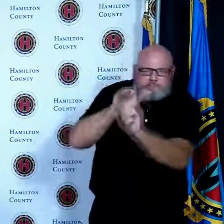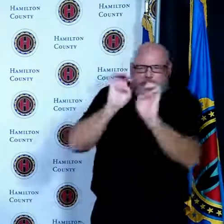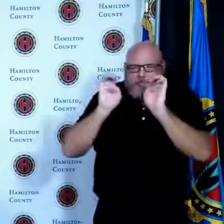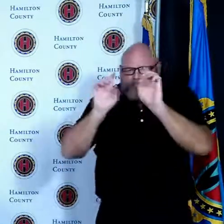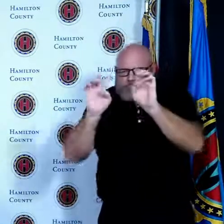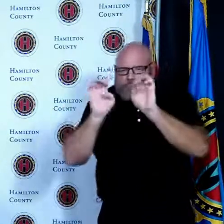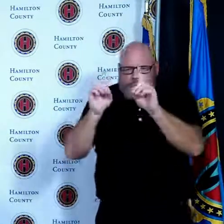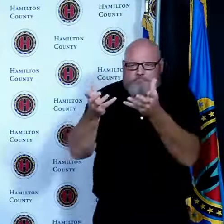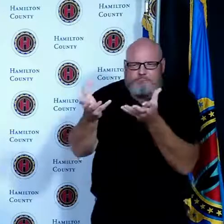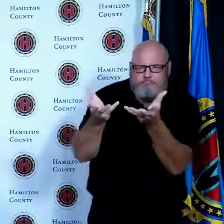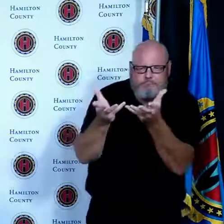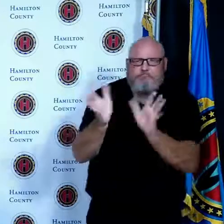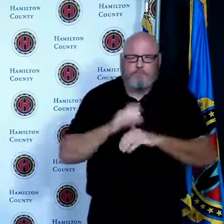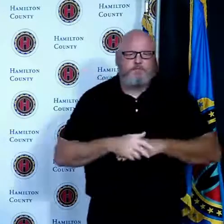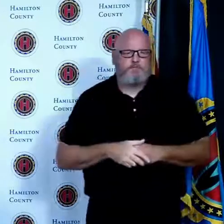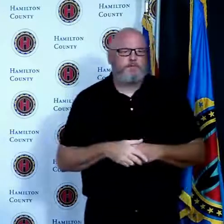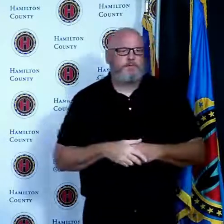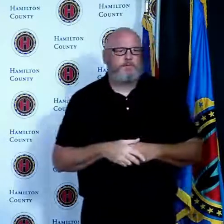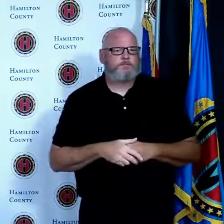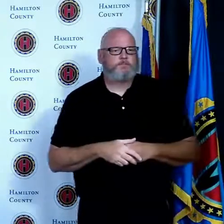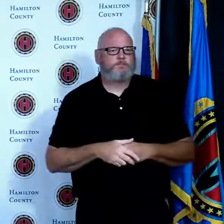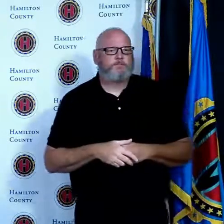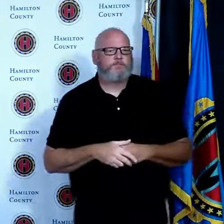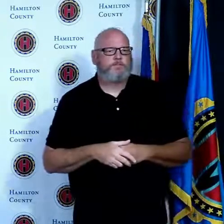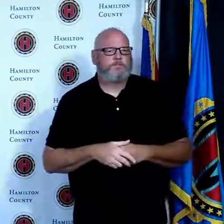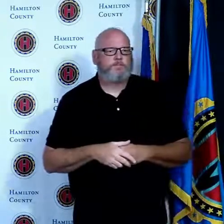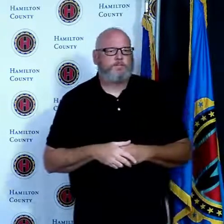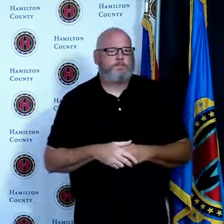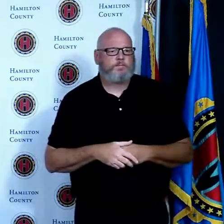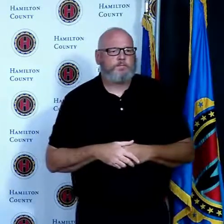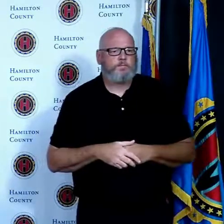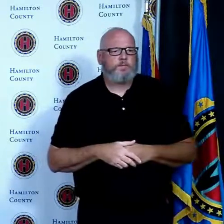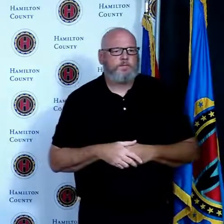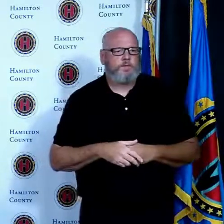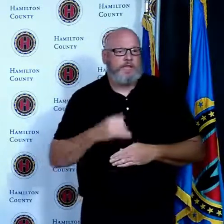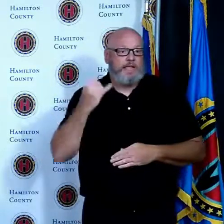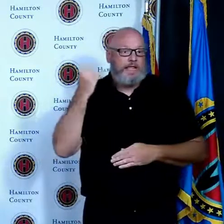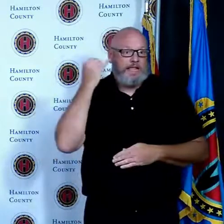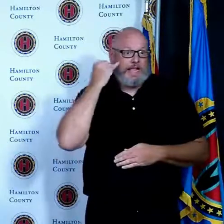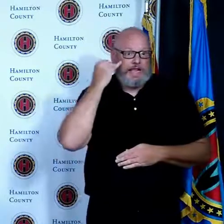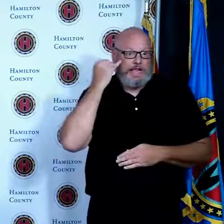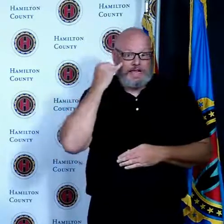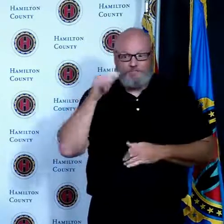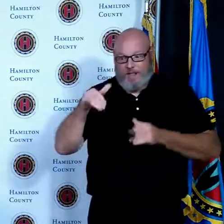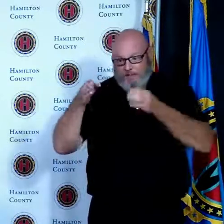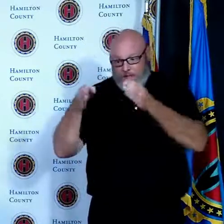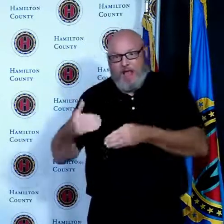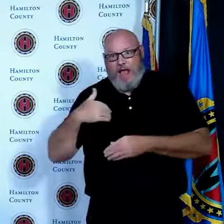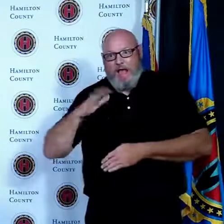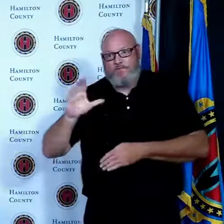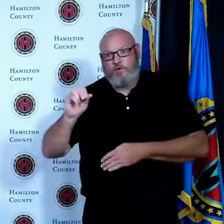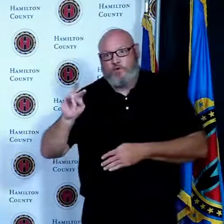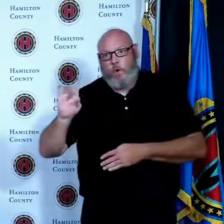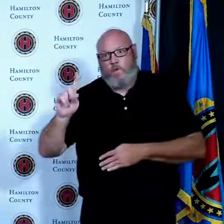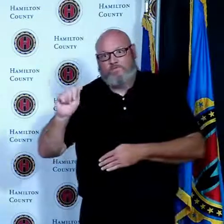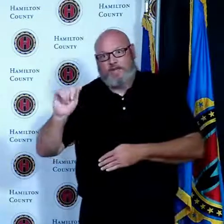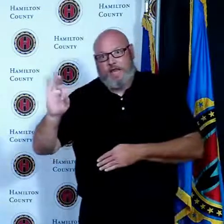most vulnerable safe these advanced scientific methods and the most up-to-date public health guidance